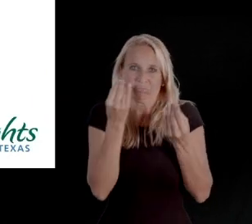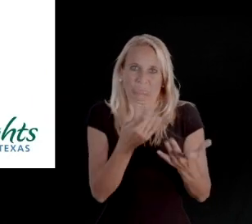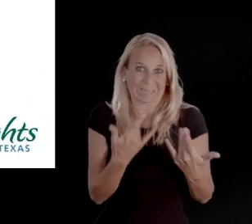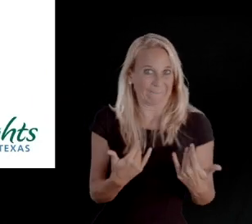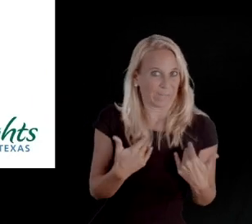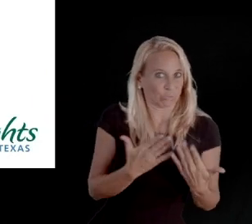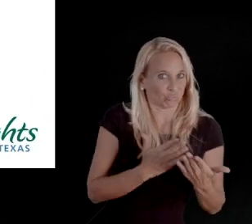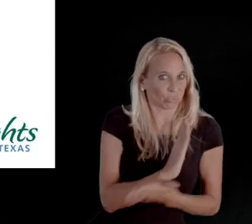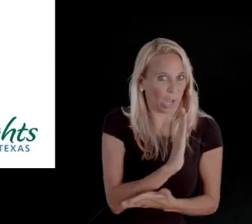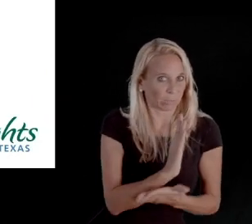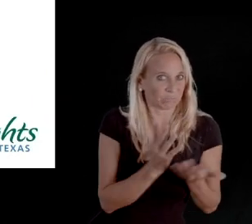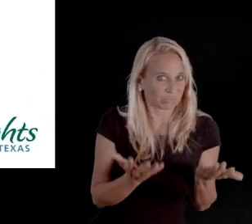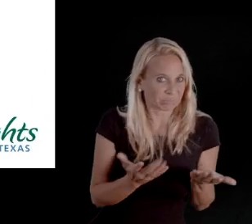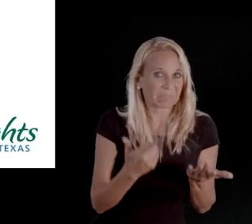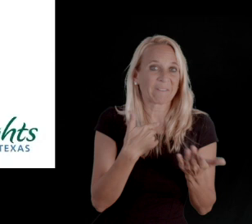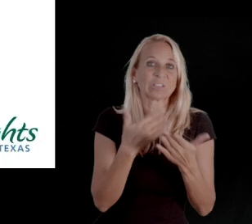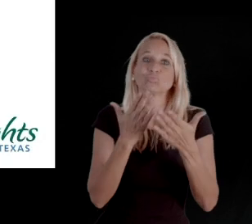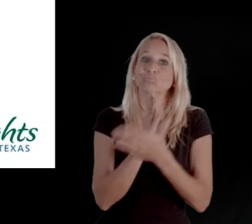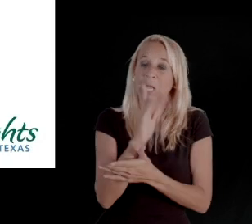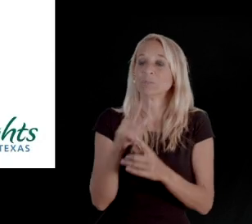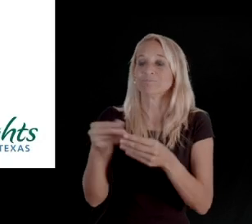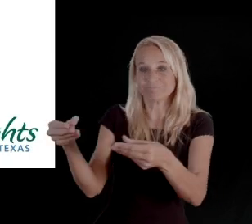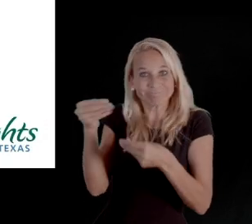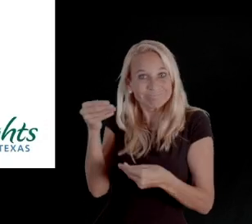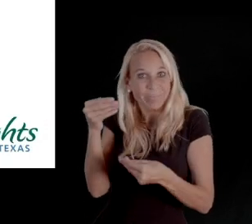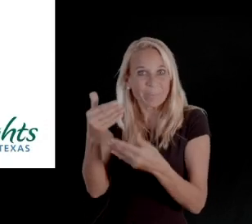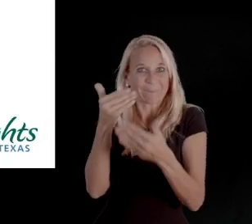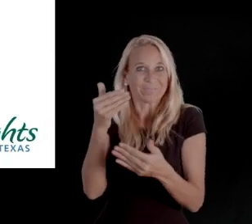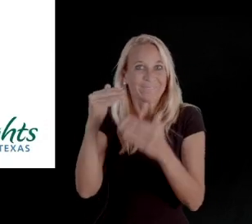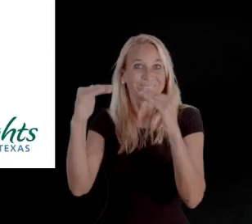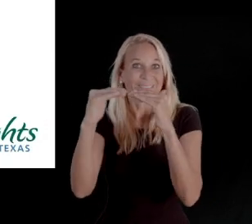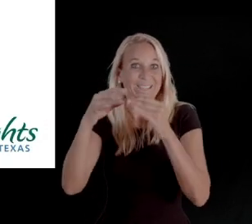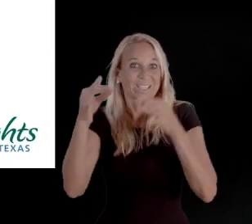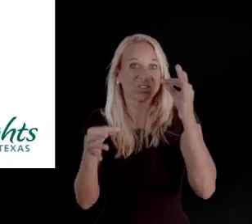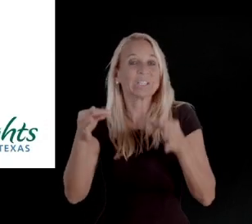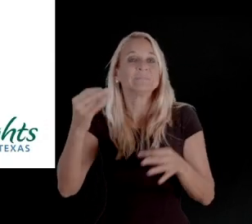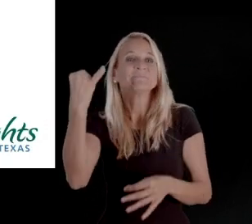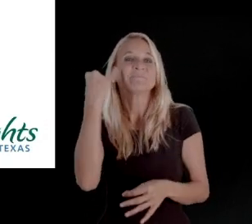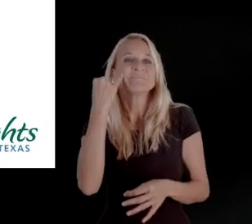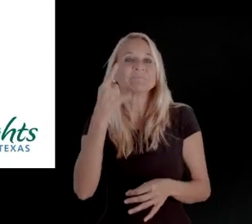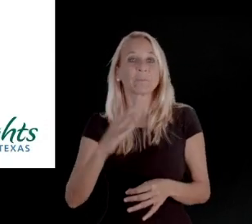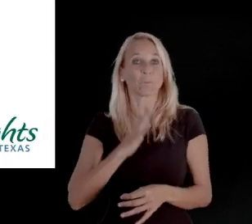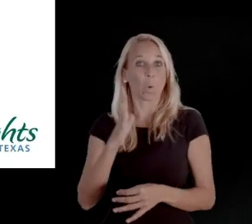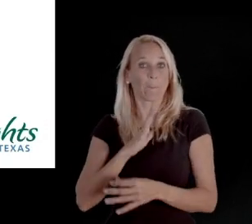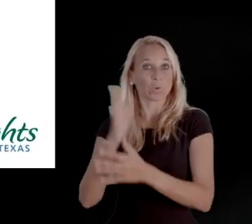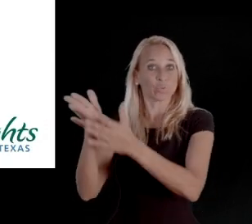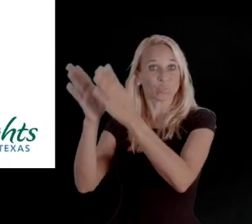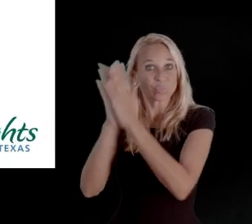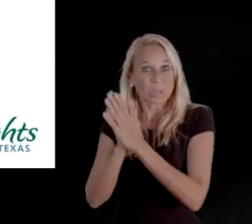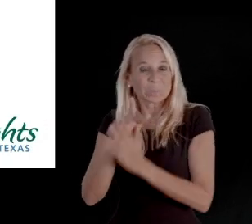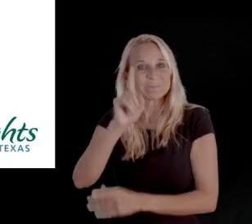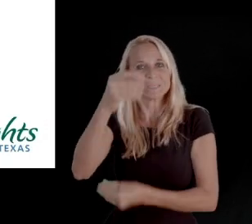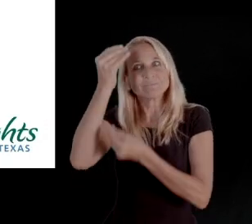you have the right to receive it before the fair hearing and if you formally requested it and didn't receive it, you must notify the hearing officer.